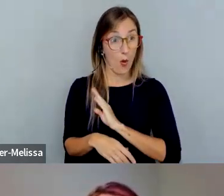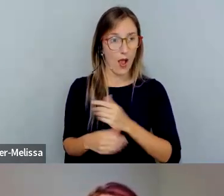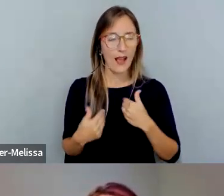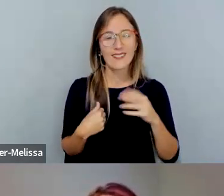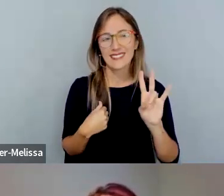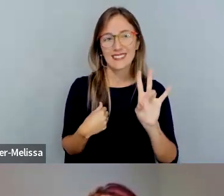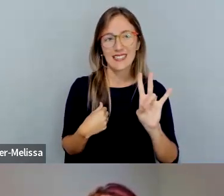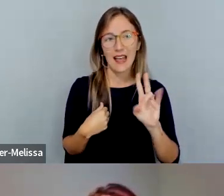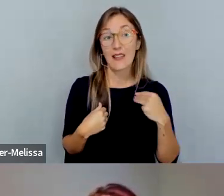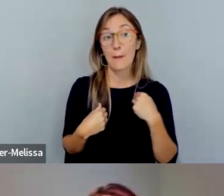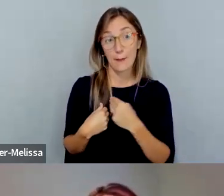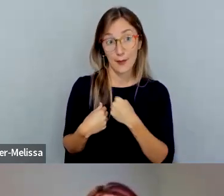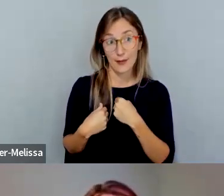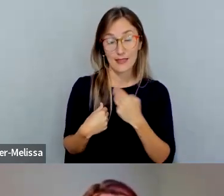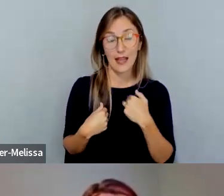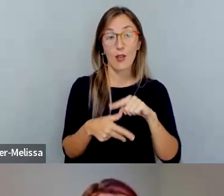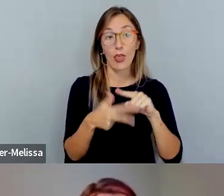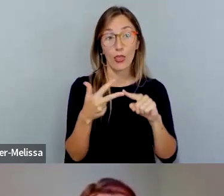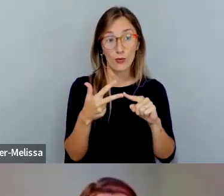experience with. I have also served with something called the Social